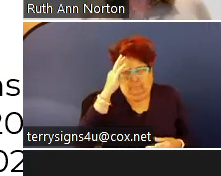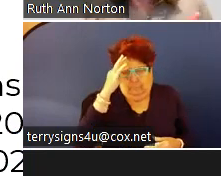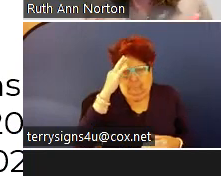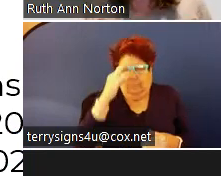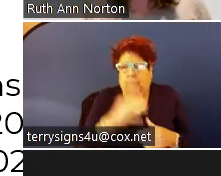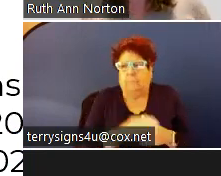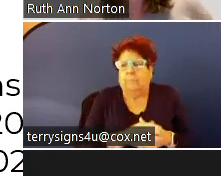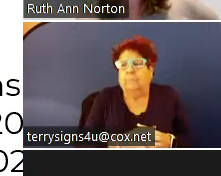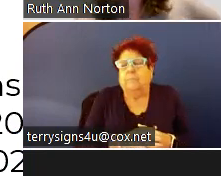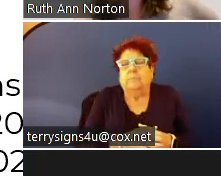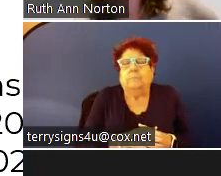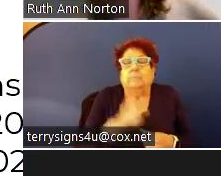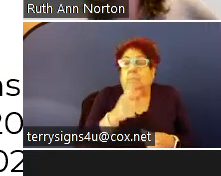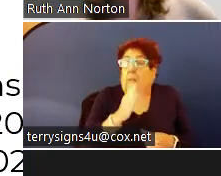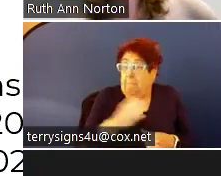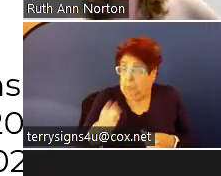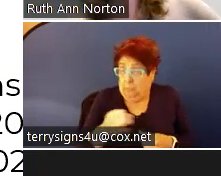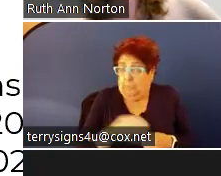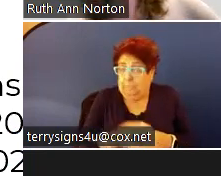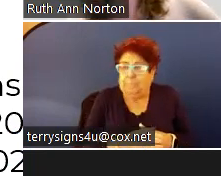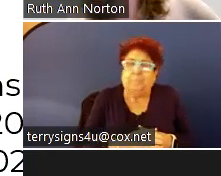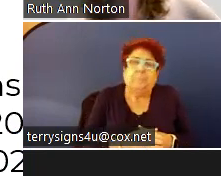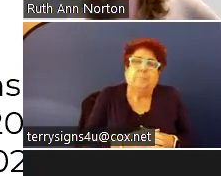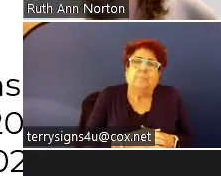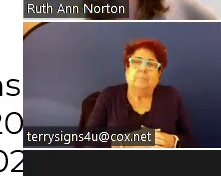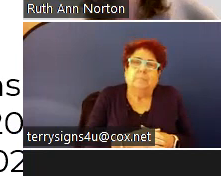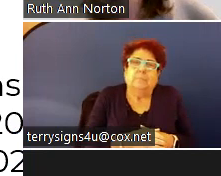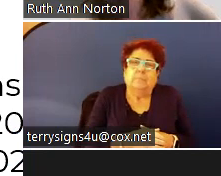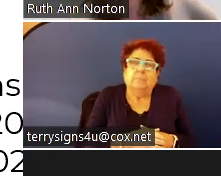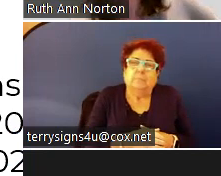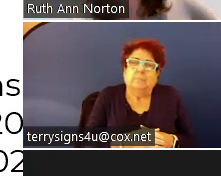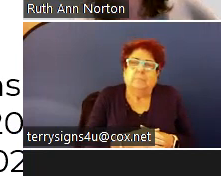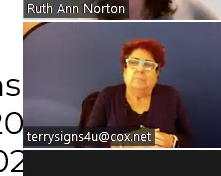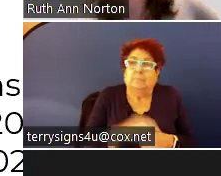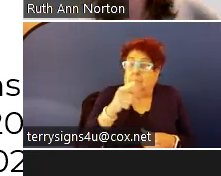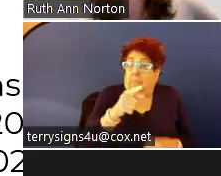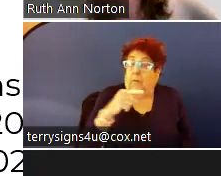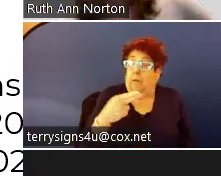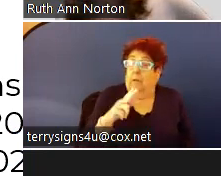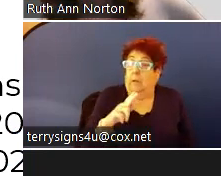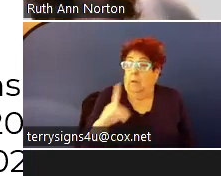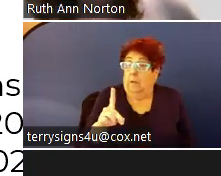In Baltimore, we ran what is received as the HUD Secretaries Award for best